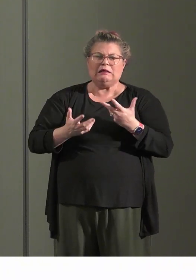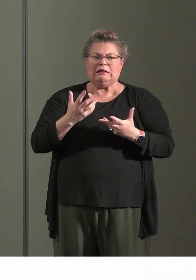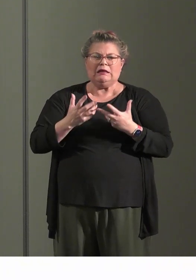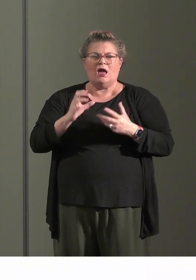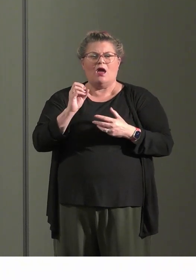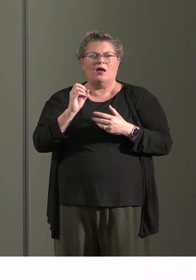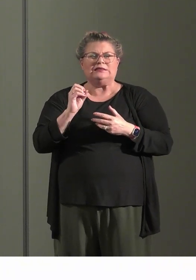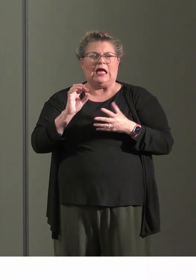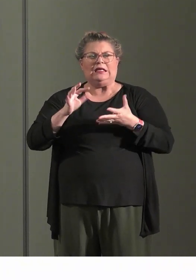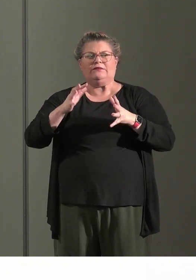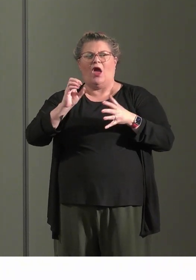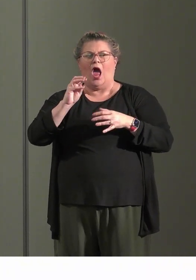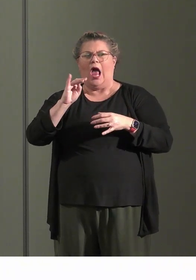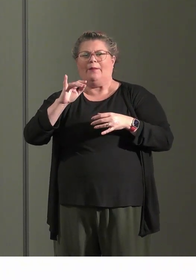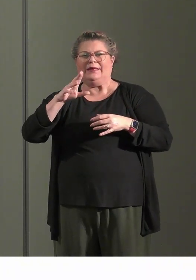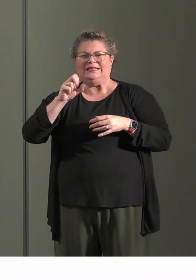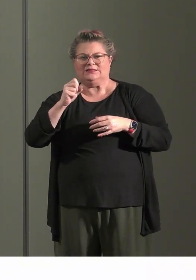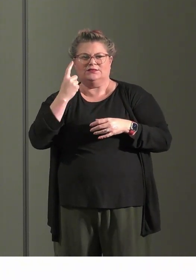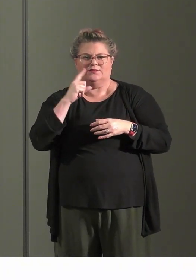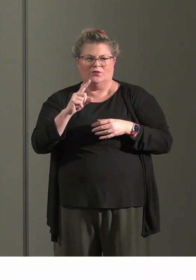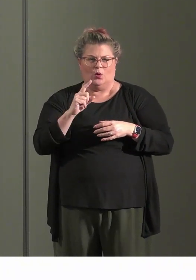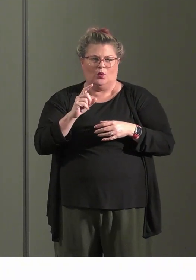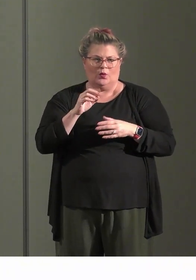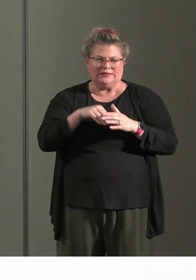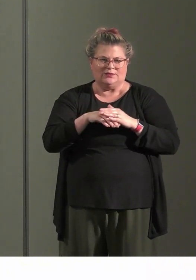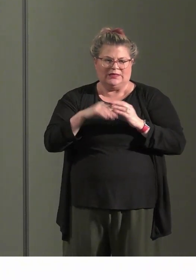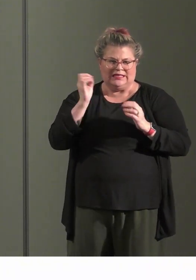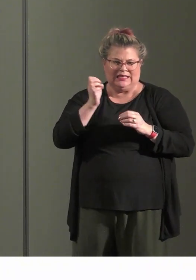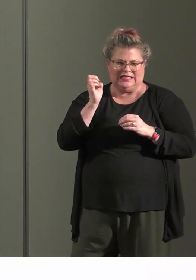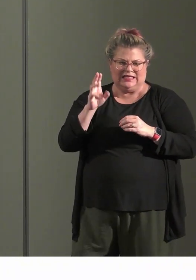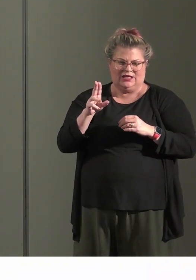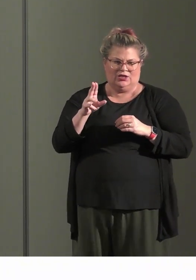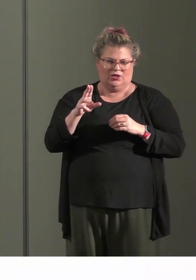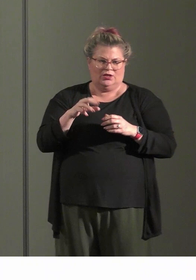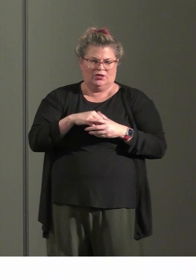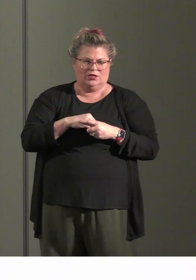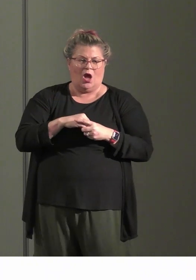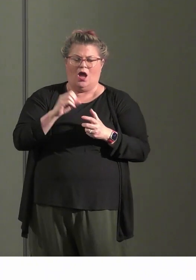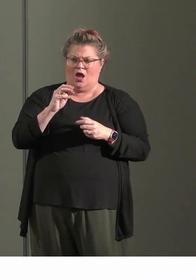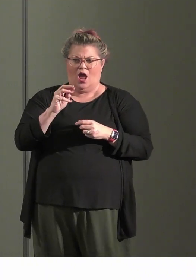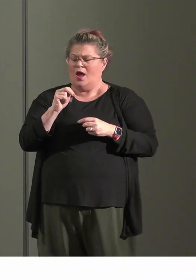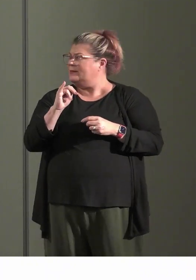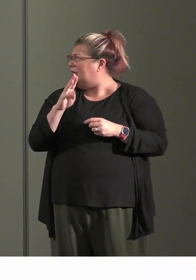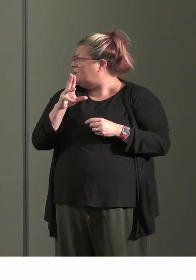the EU. There are other directives that touch on accessibility. One is the web accessibility